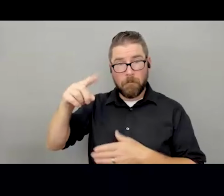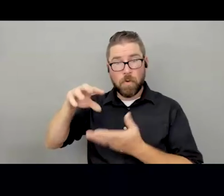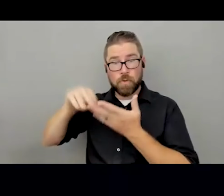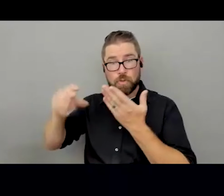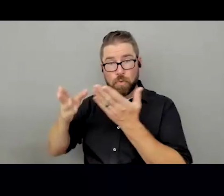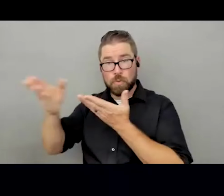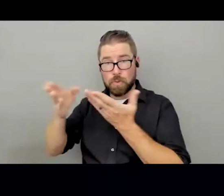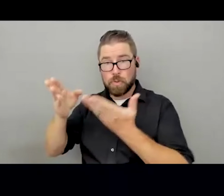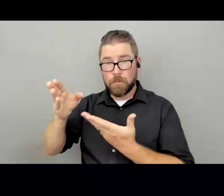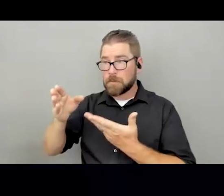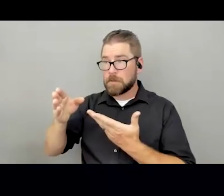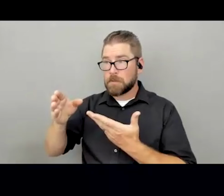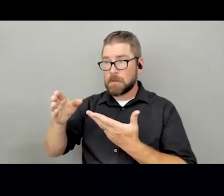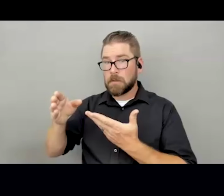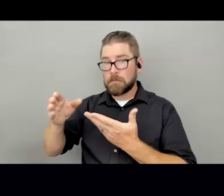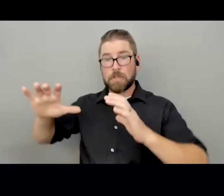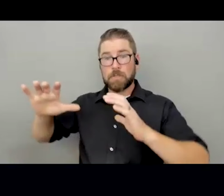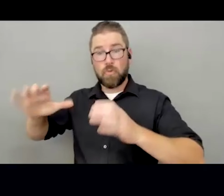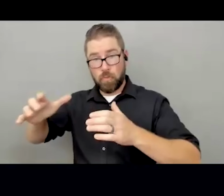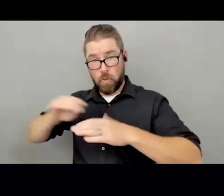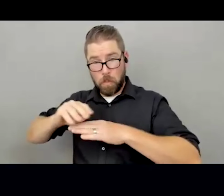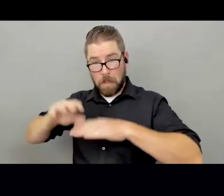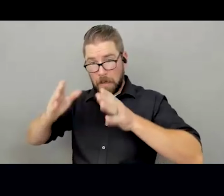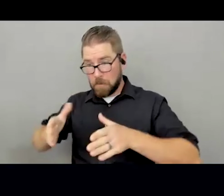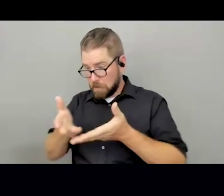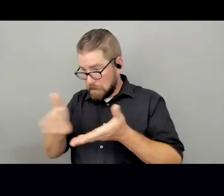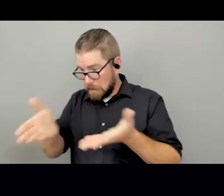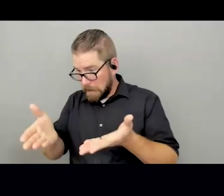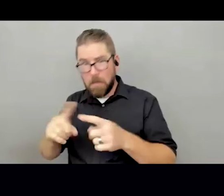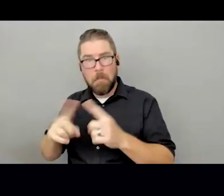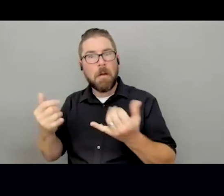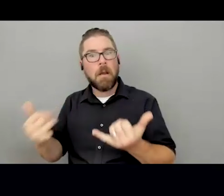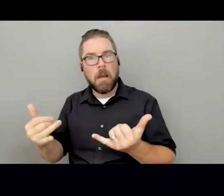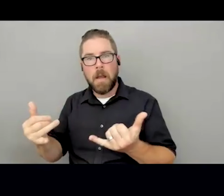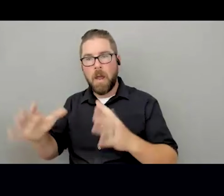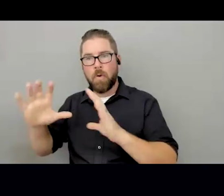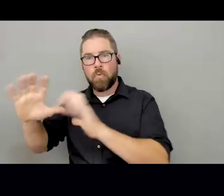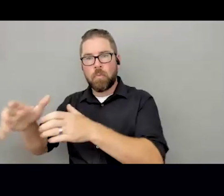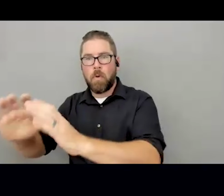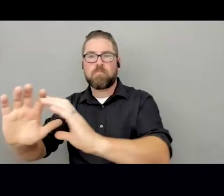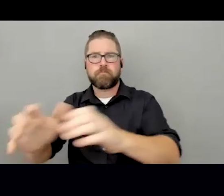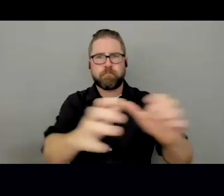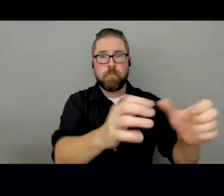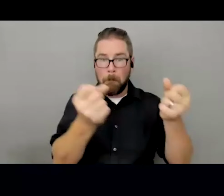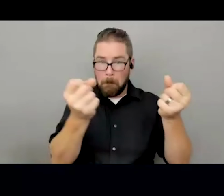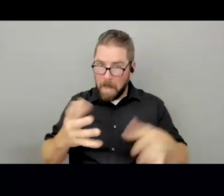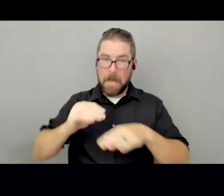were in general counseling or in the students service building. Now, counselors are everywhere. So we have a lot of bodies, a lot of moving pieces.